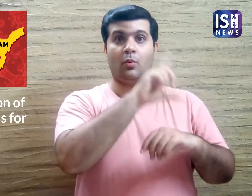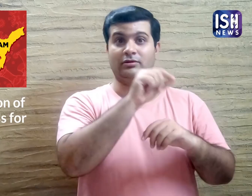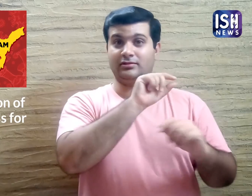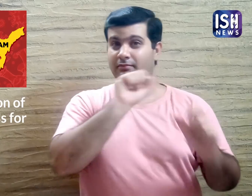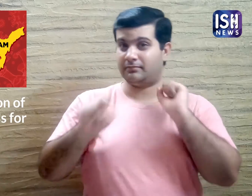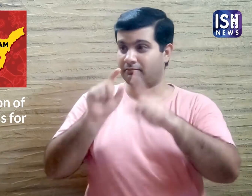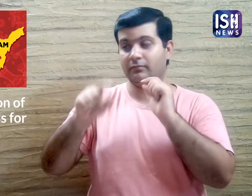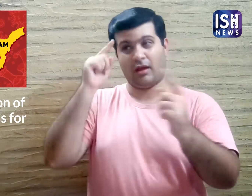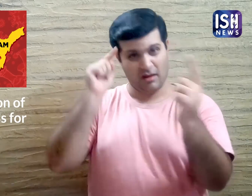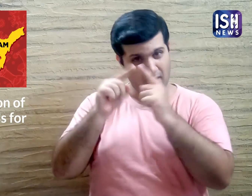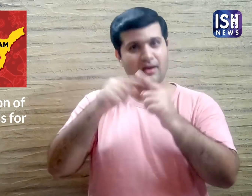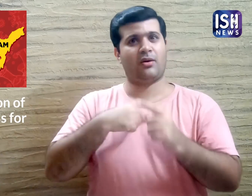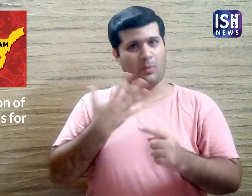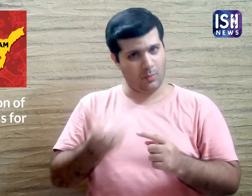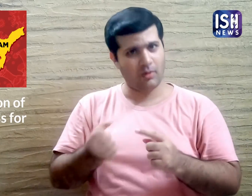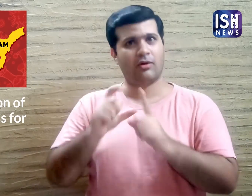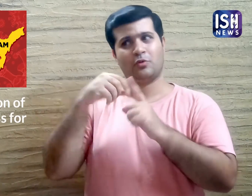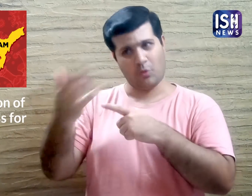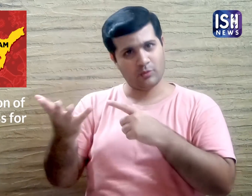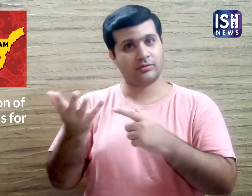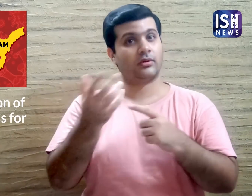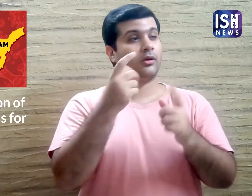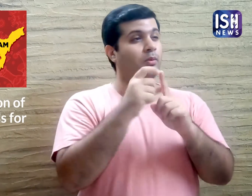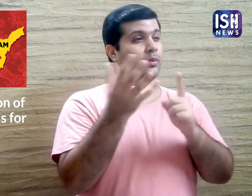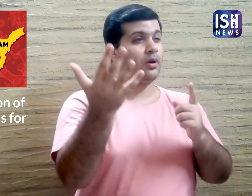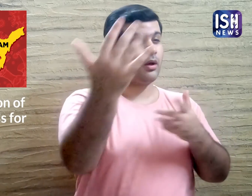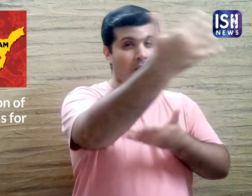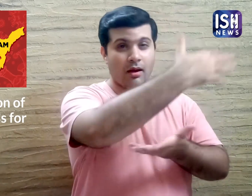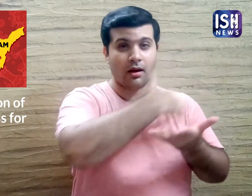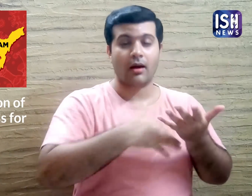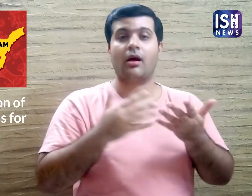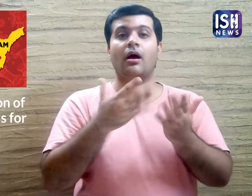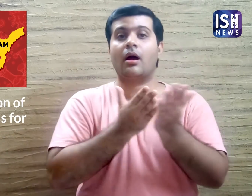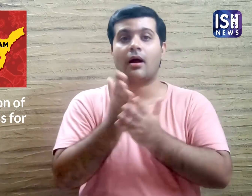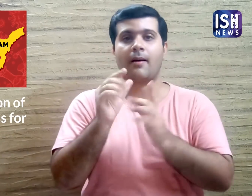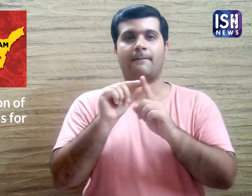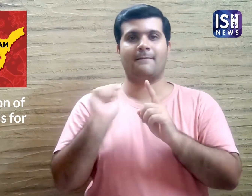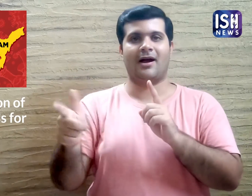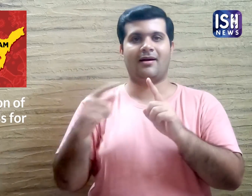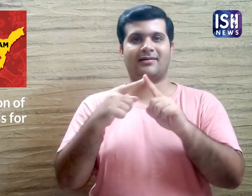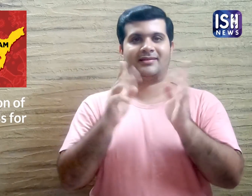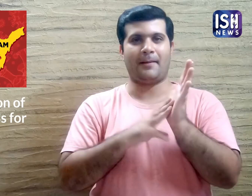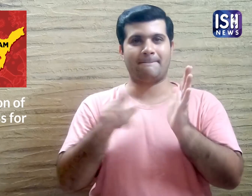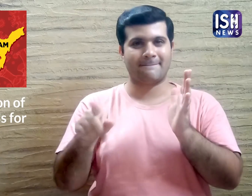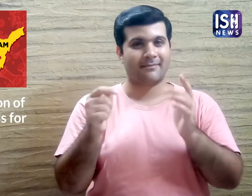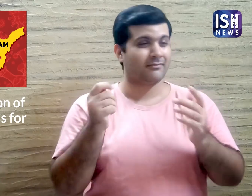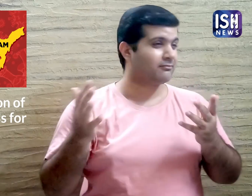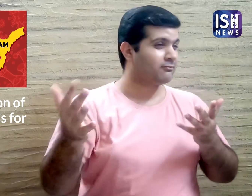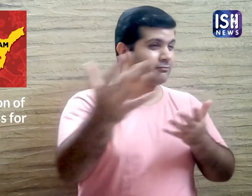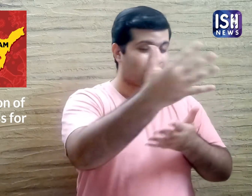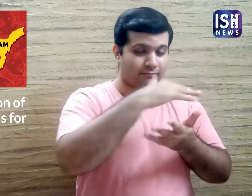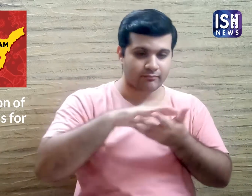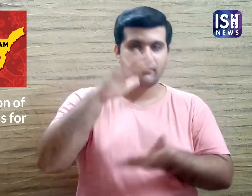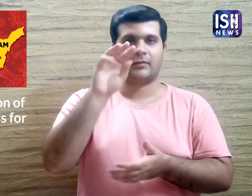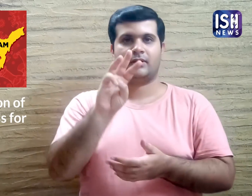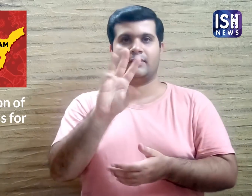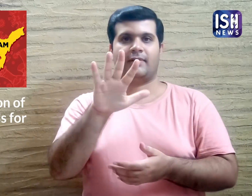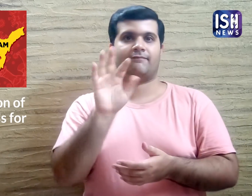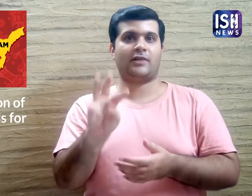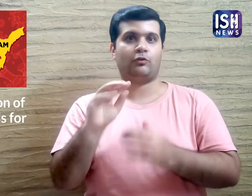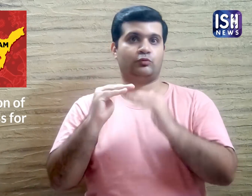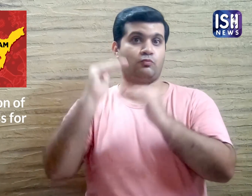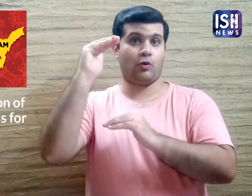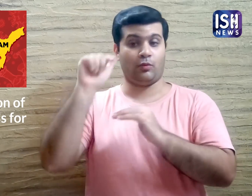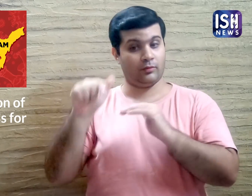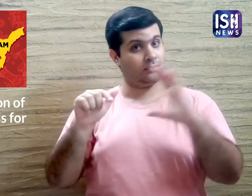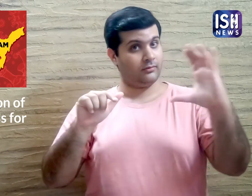They raised more than Rs 35,000 through Paytm.